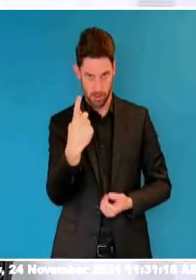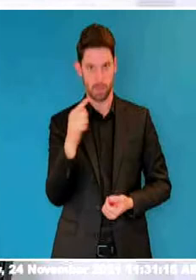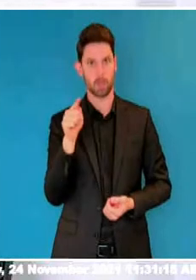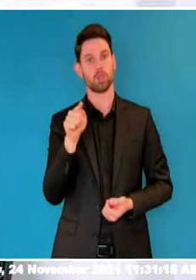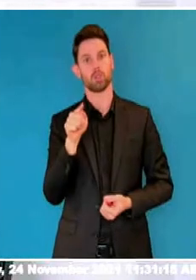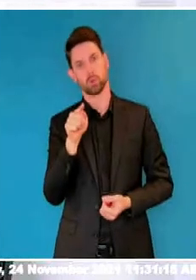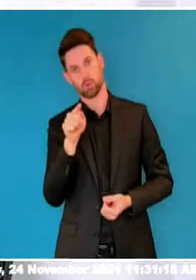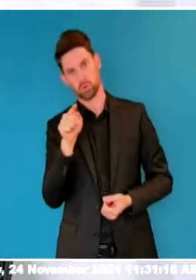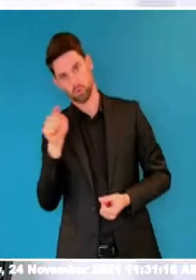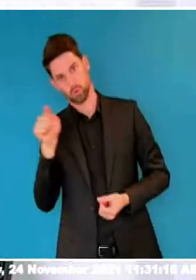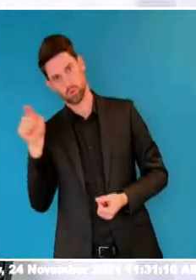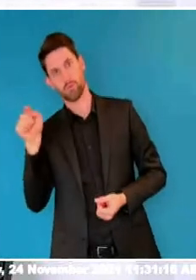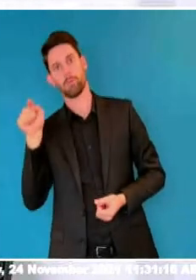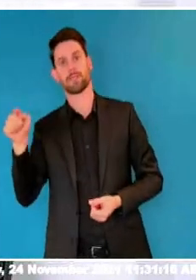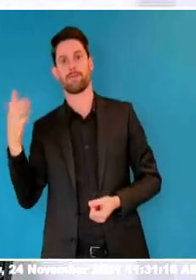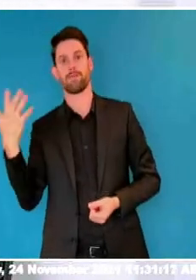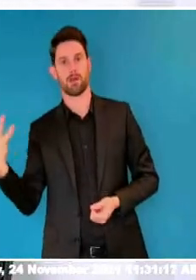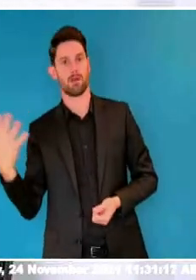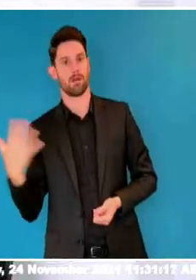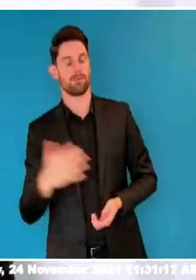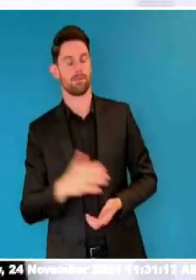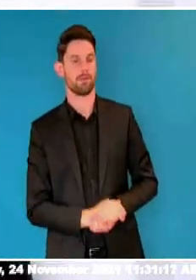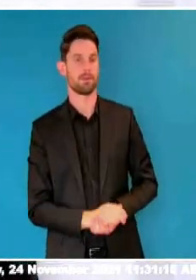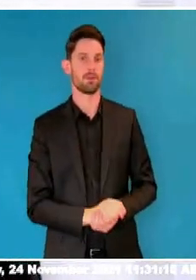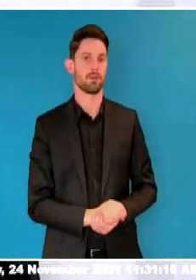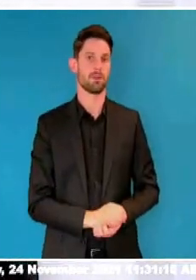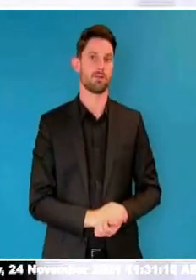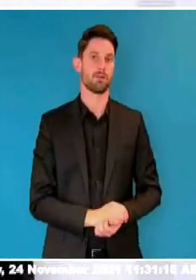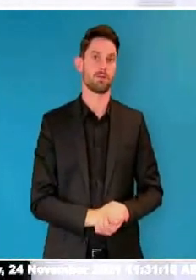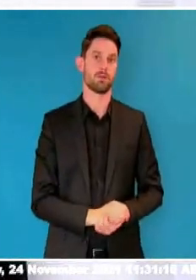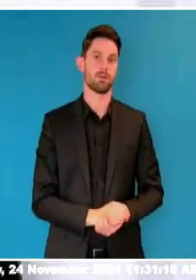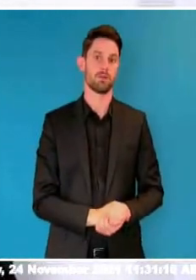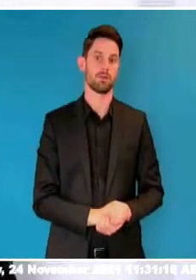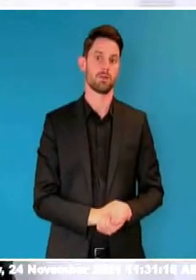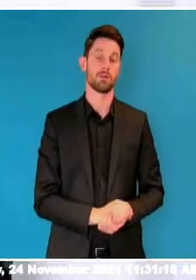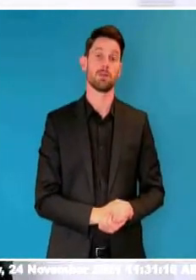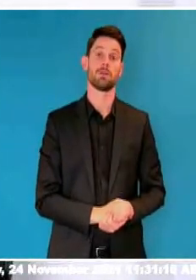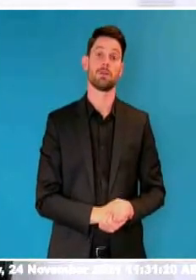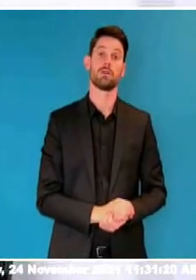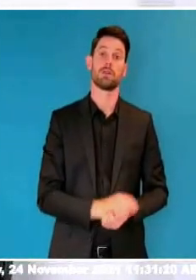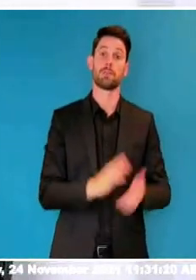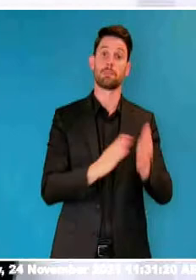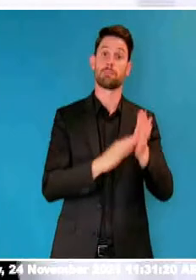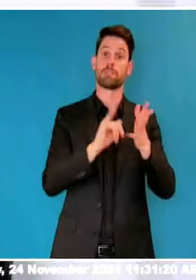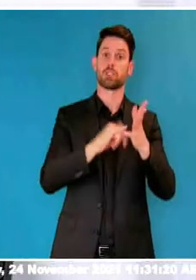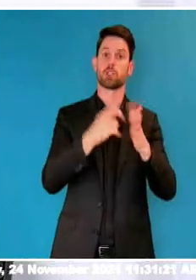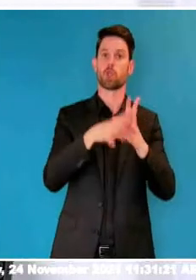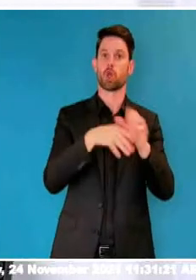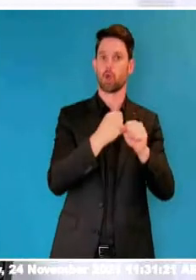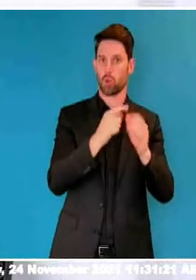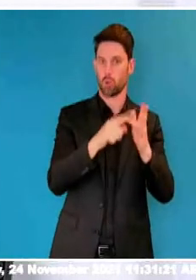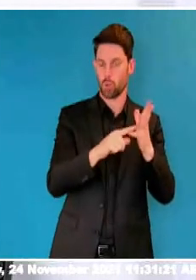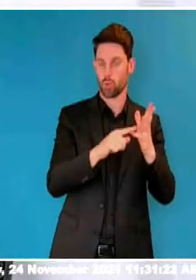Yes. MS DOWSETT: The statement of Ms Kesoglou dated 11 June